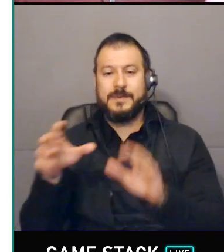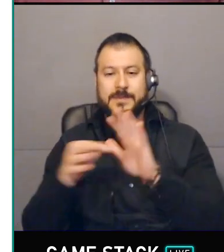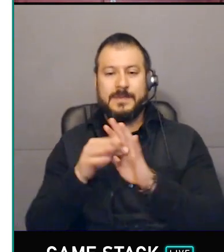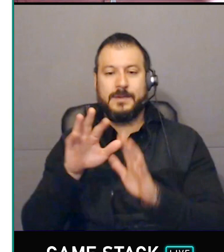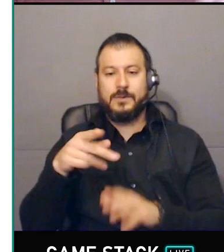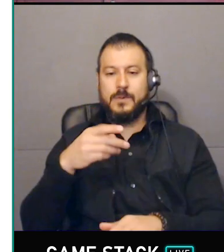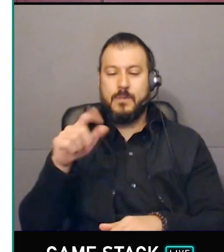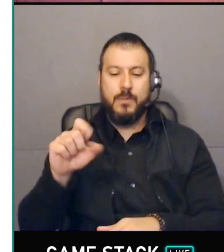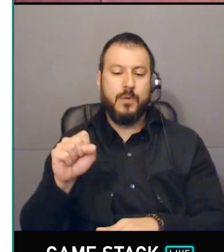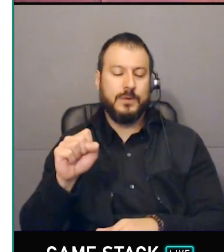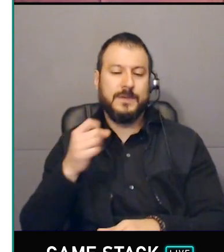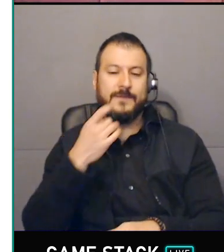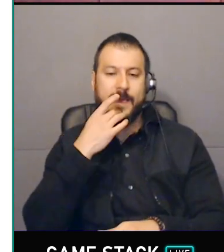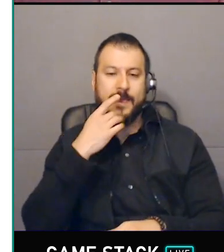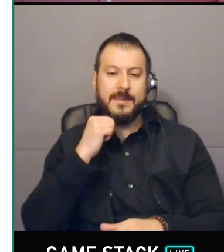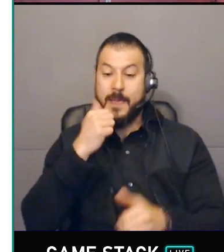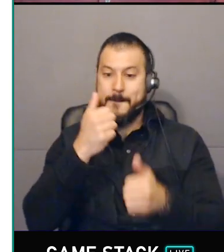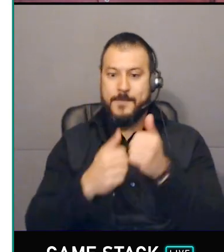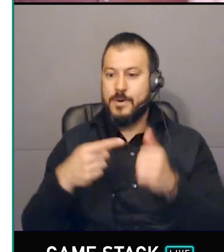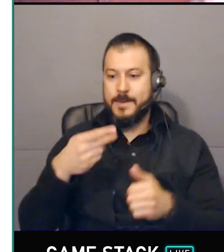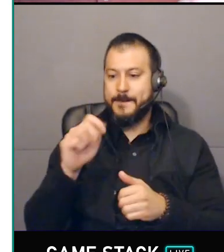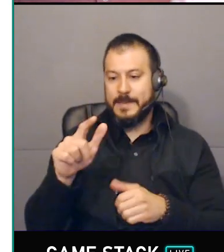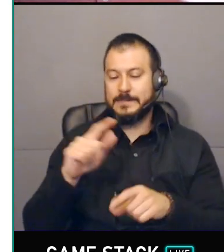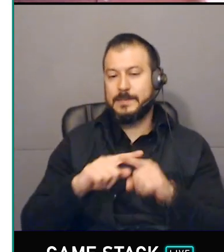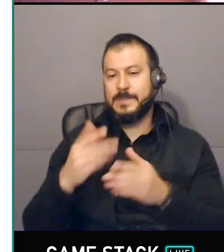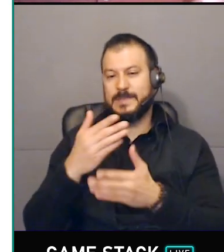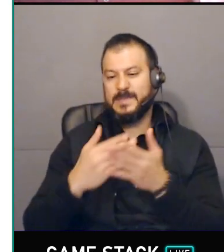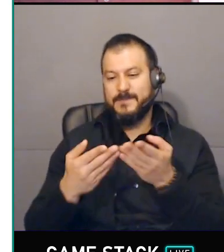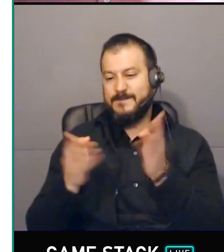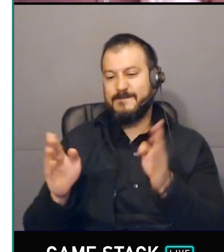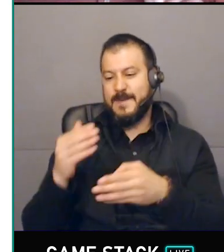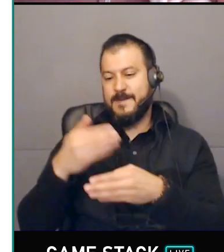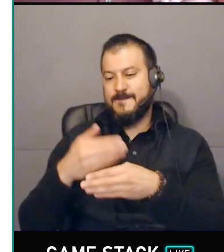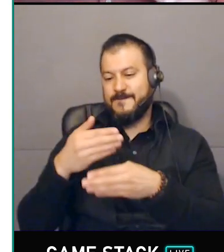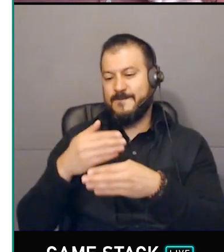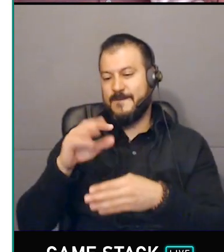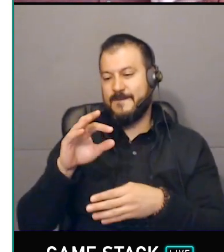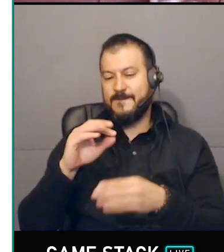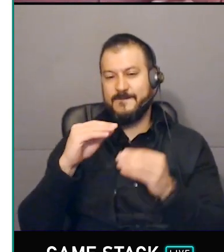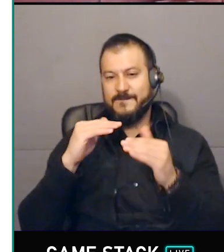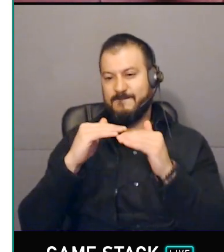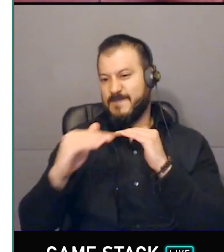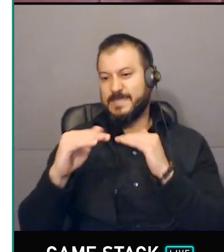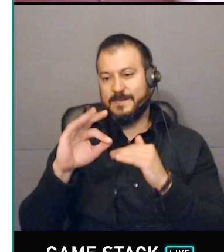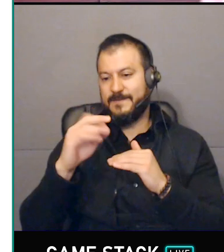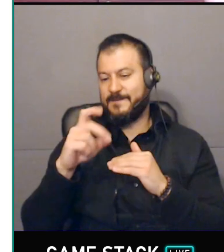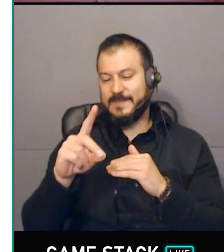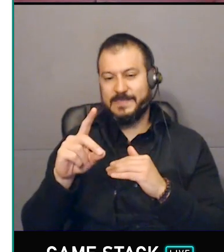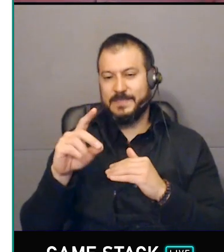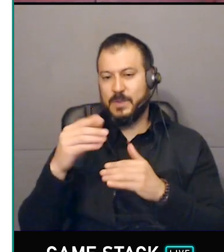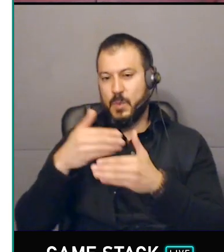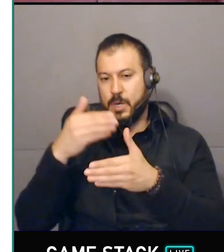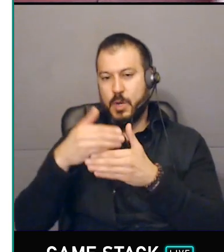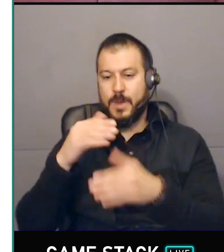of lights, not on a per-pixel basis, but over some fixed window in screen space, say every pixel in an 8x8 block could use